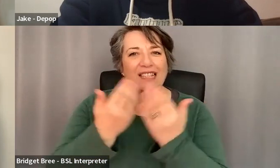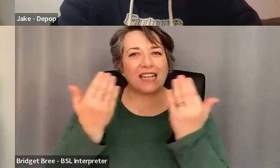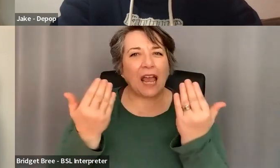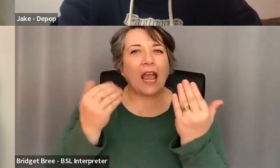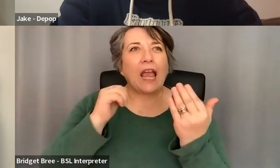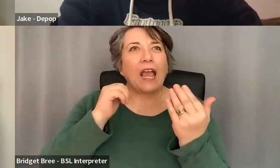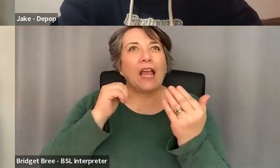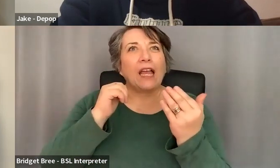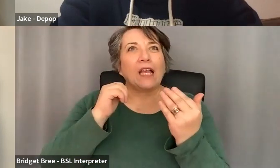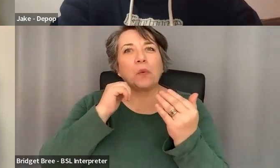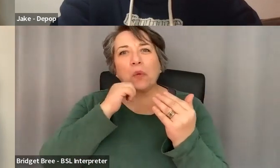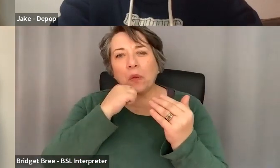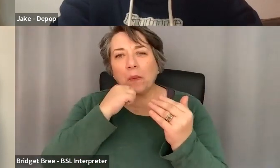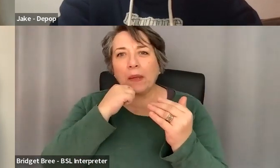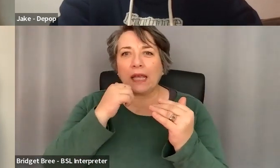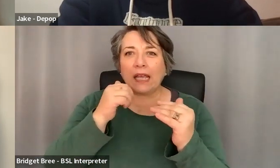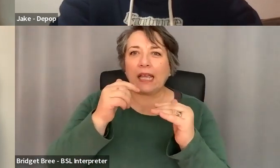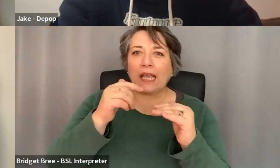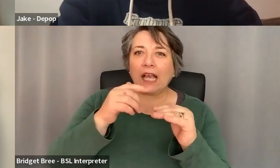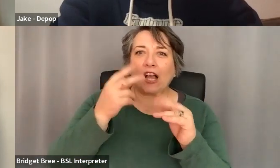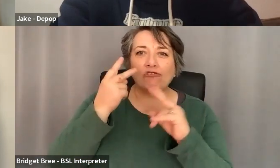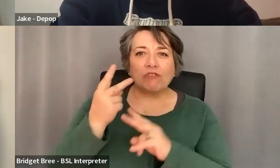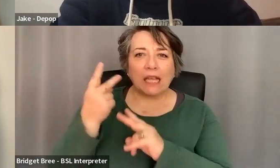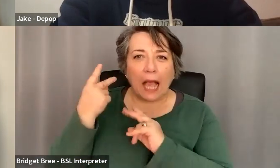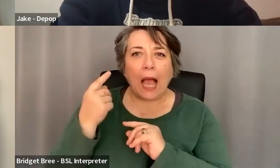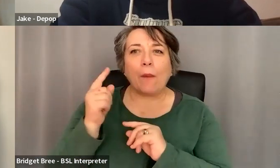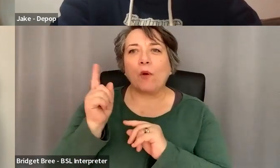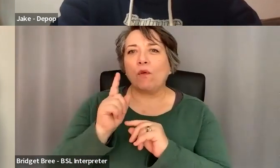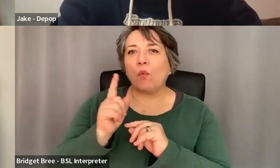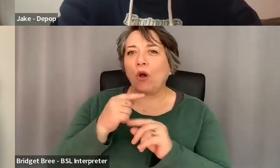recap of what we do and what we're about, and a bit about stuff like benefits and stuff